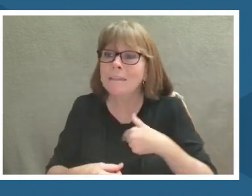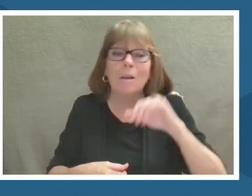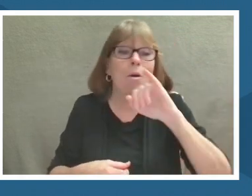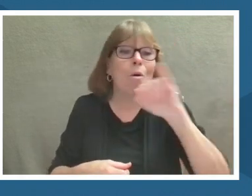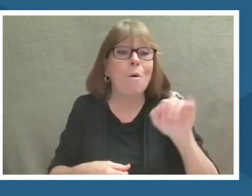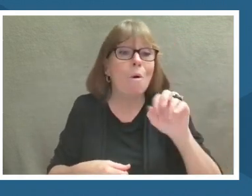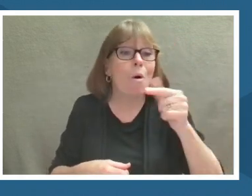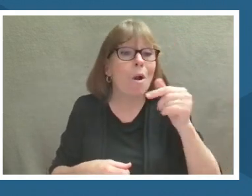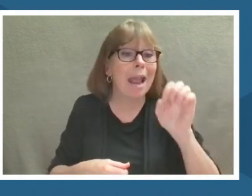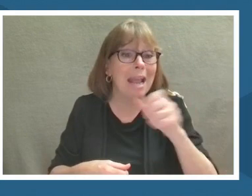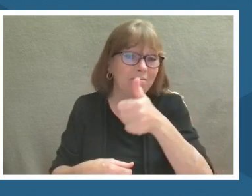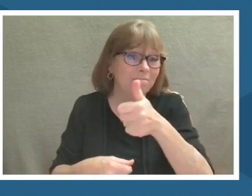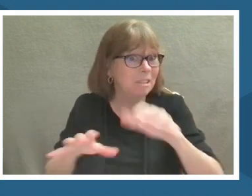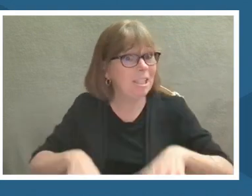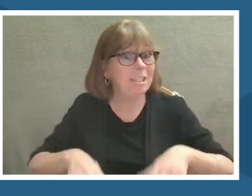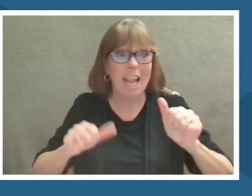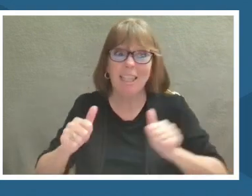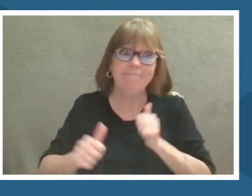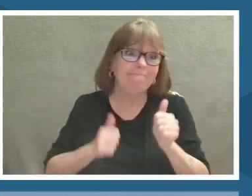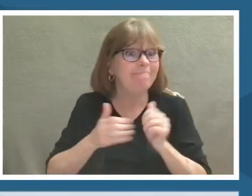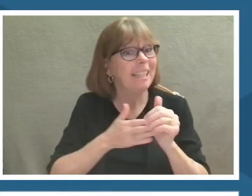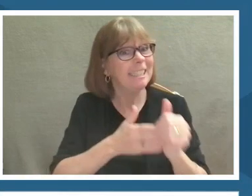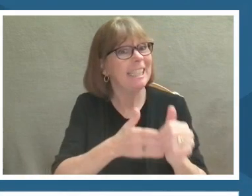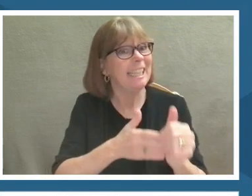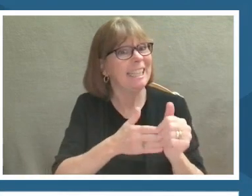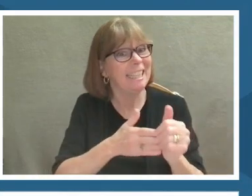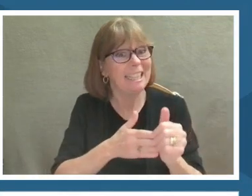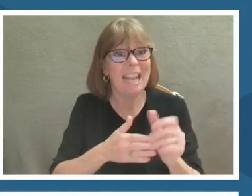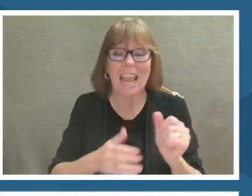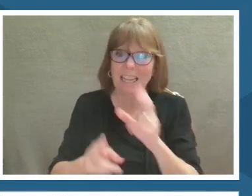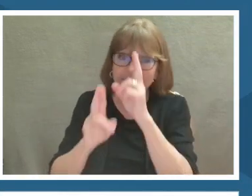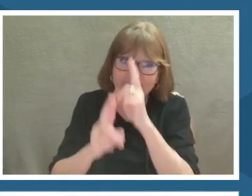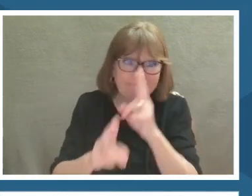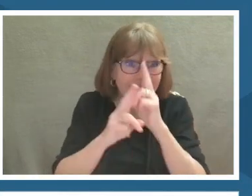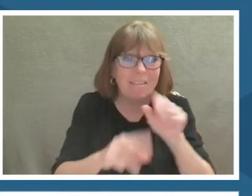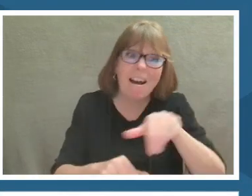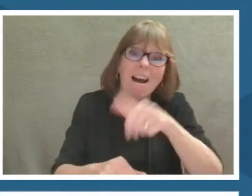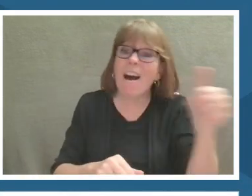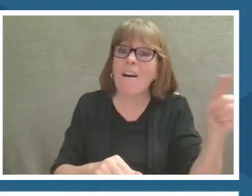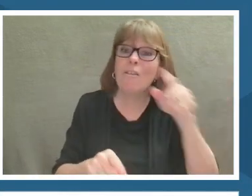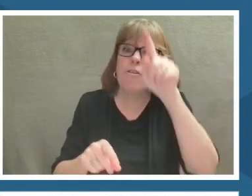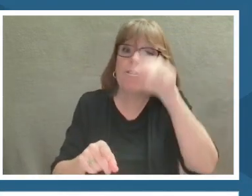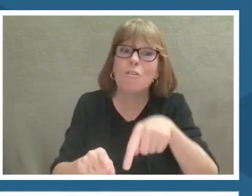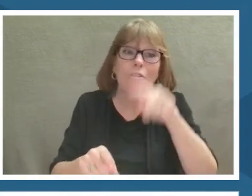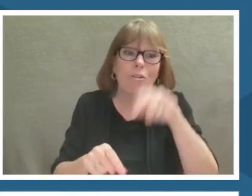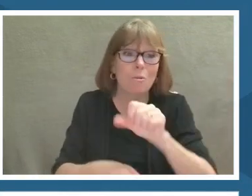and you know a particular acknowledgement to our other members of our